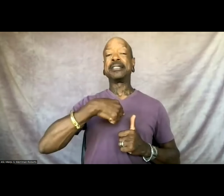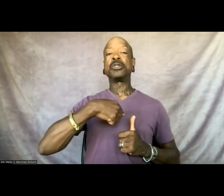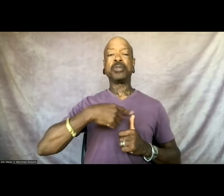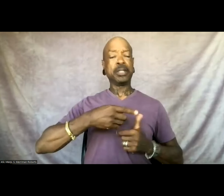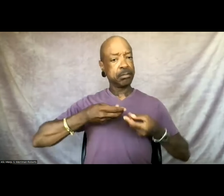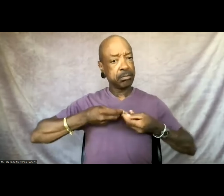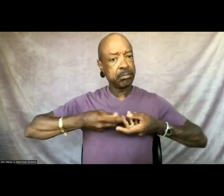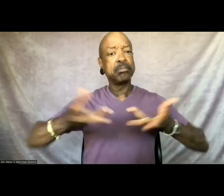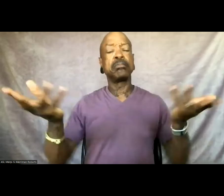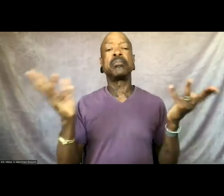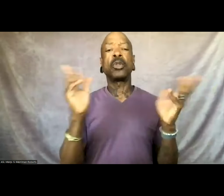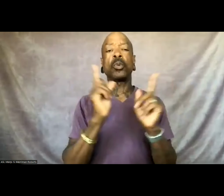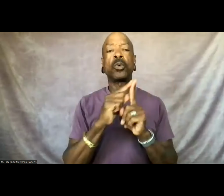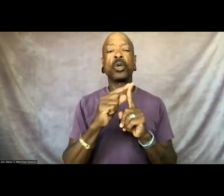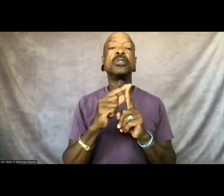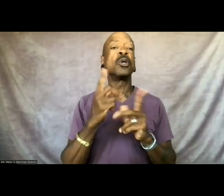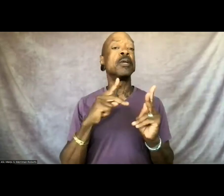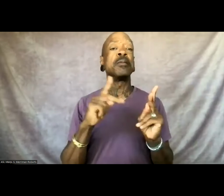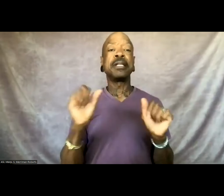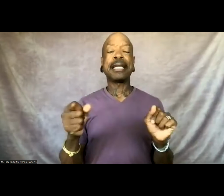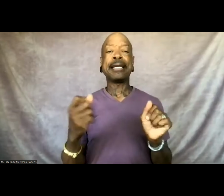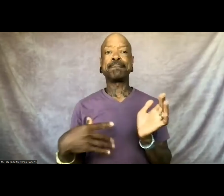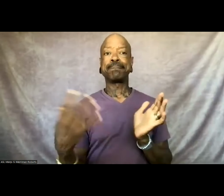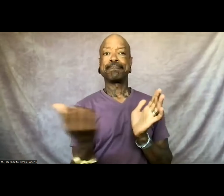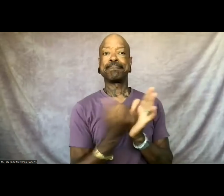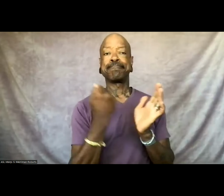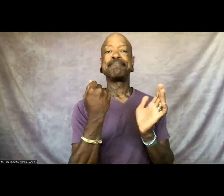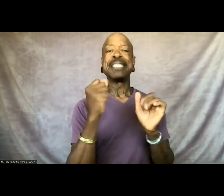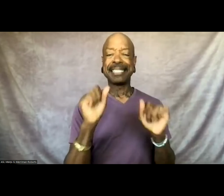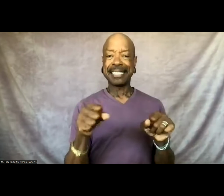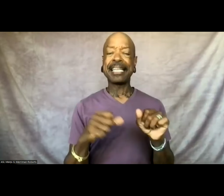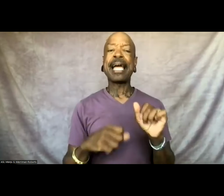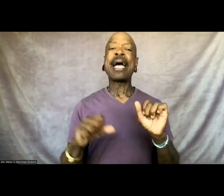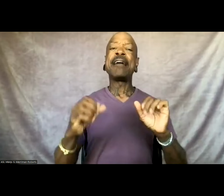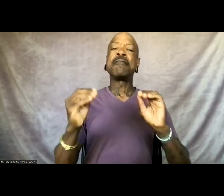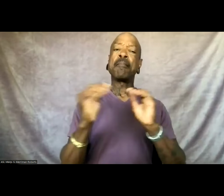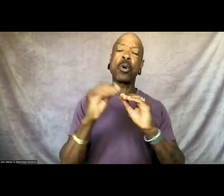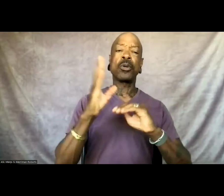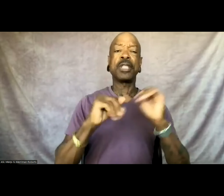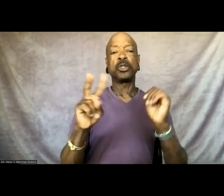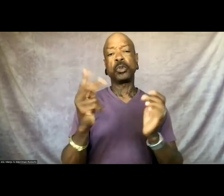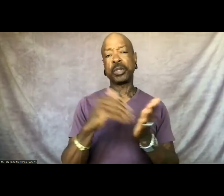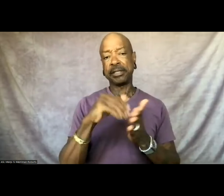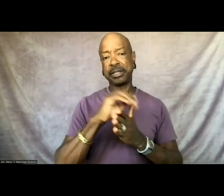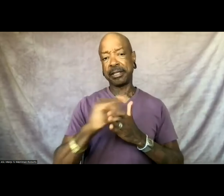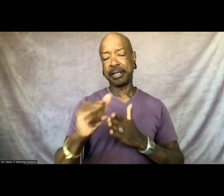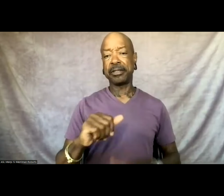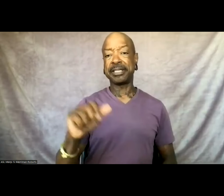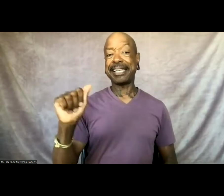The department is not -- you know, they don't do a lot of outreach. So I think really spreading the word so people